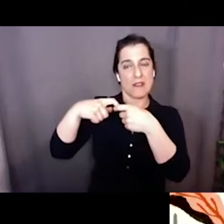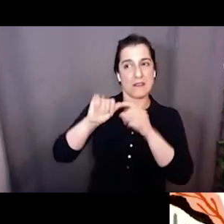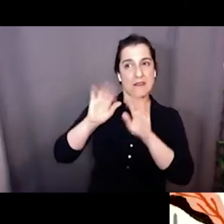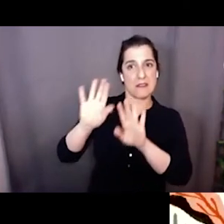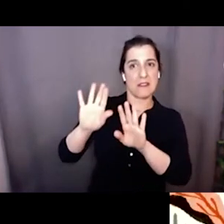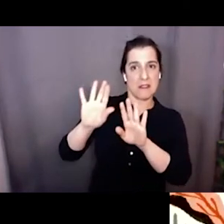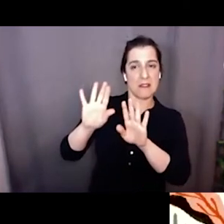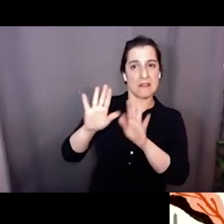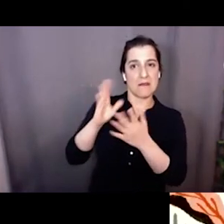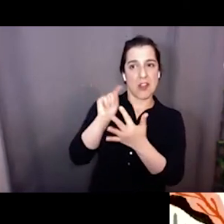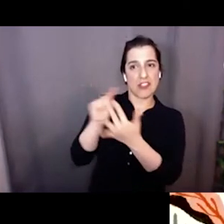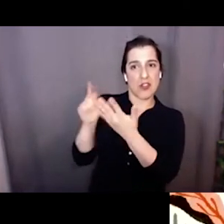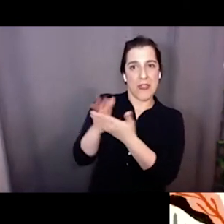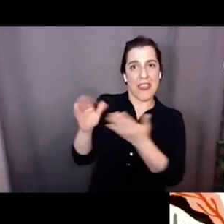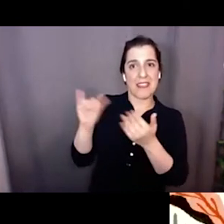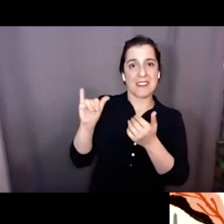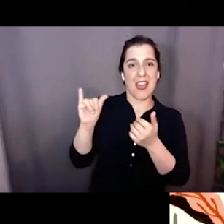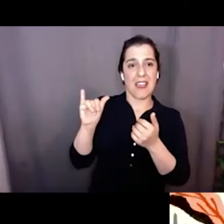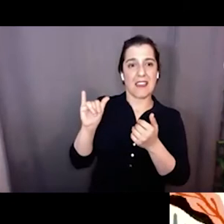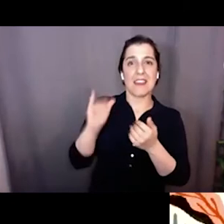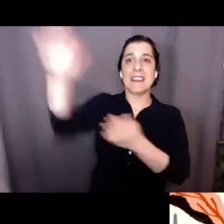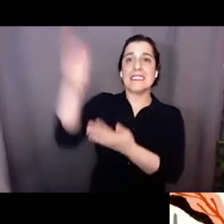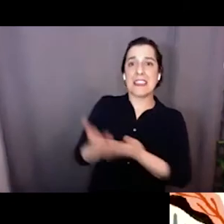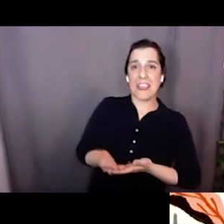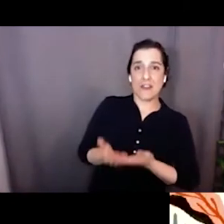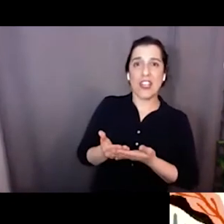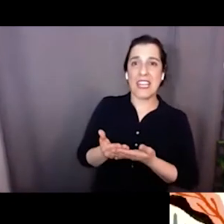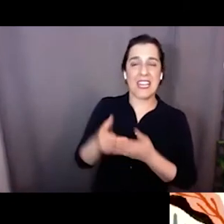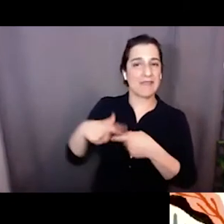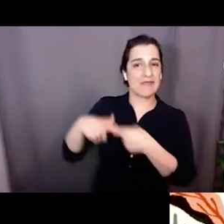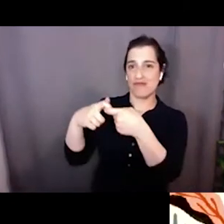I found myself taking a pause on fighting too hard for anything that isn't